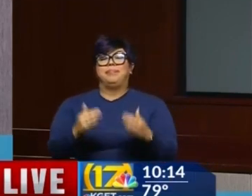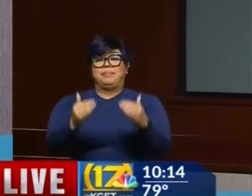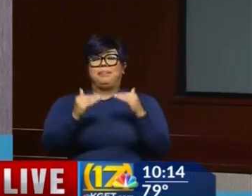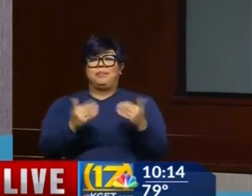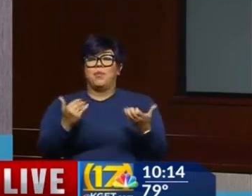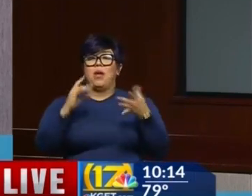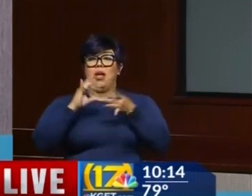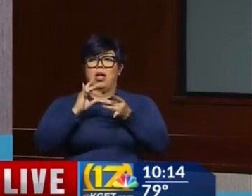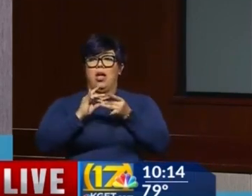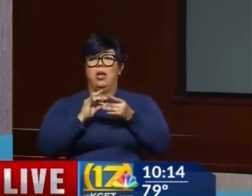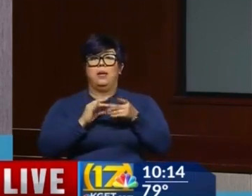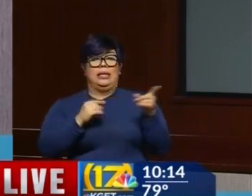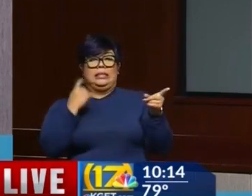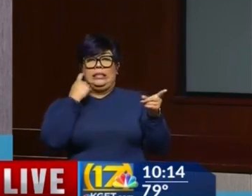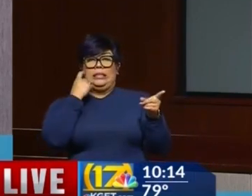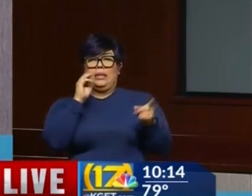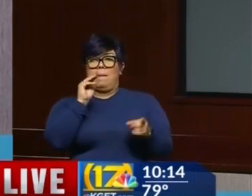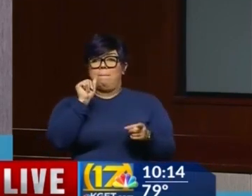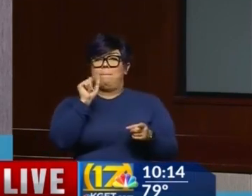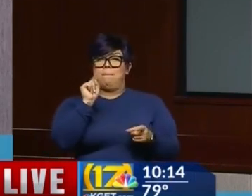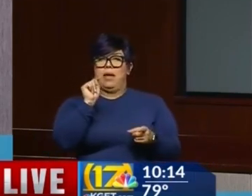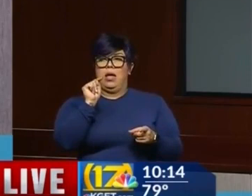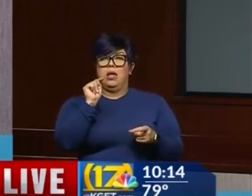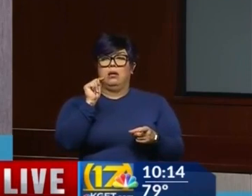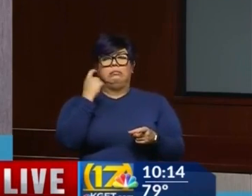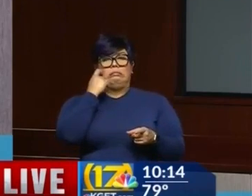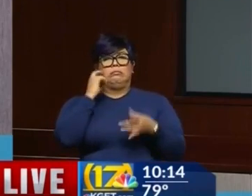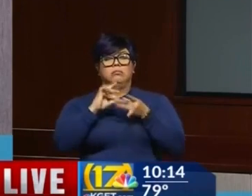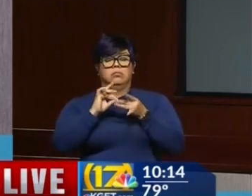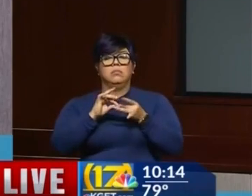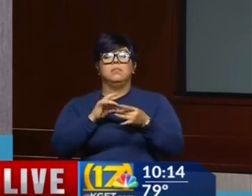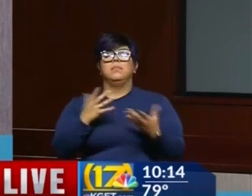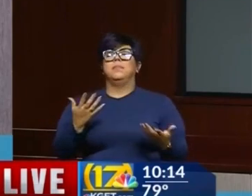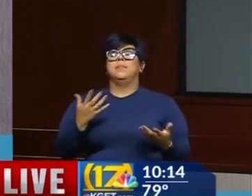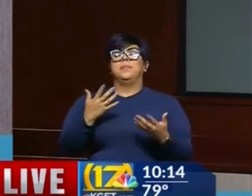WE THANK THE CITY OF BAKERSFIELD FOR THIS GENEROUS CONTRIBUTION.